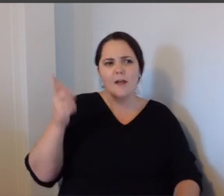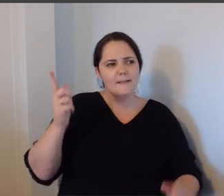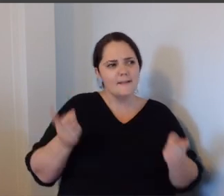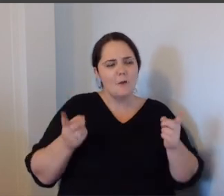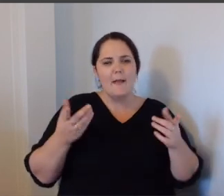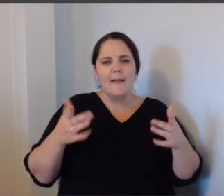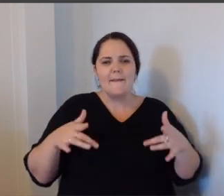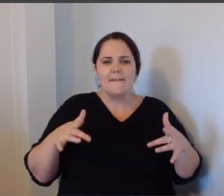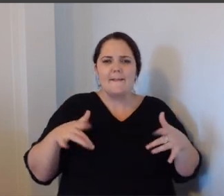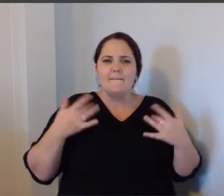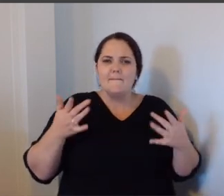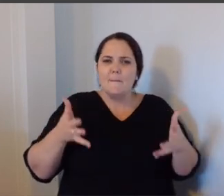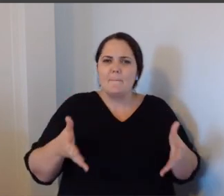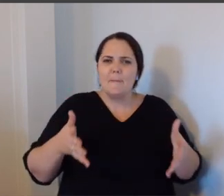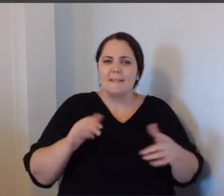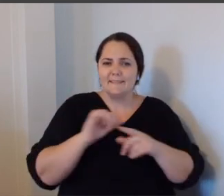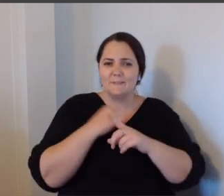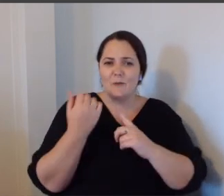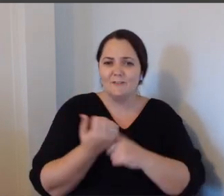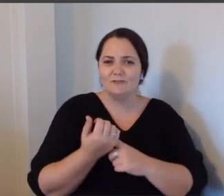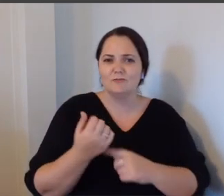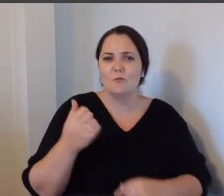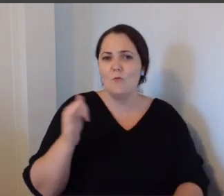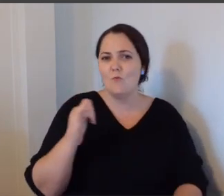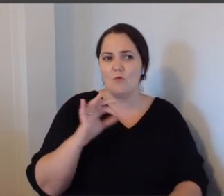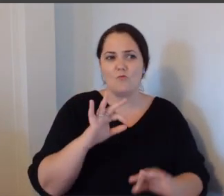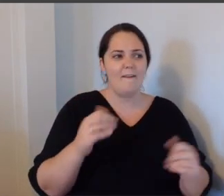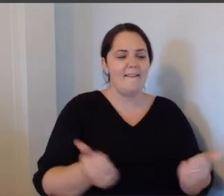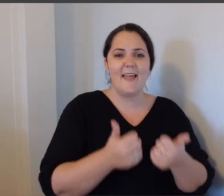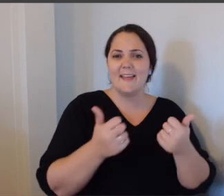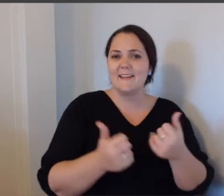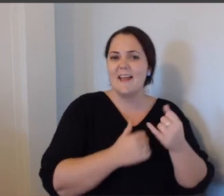have limited or unreliable institutional support in a highly competitive market